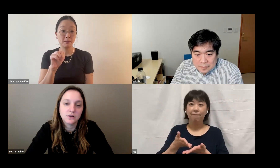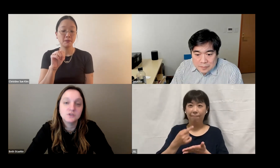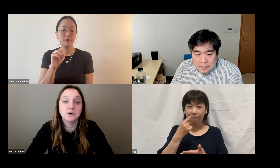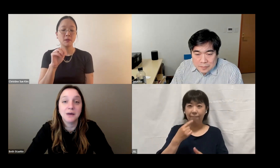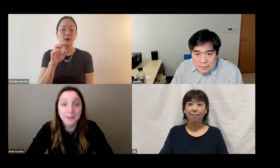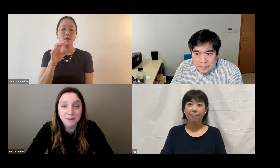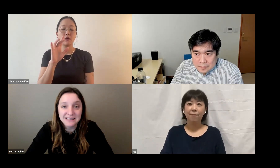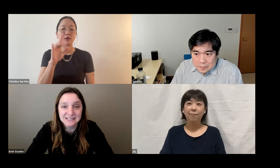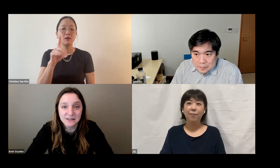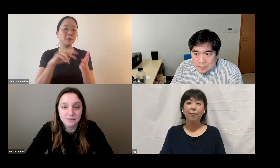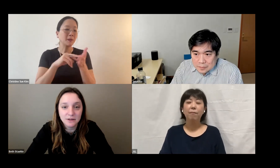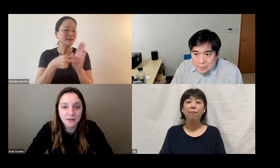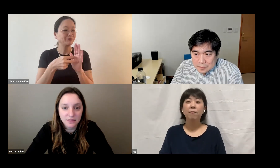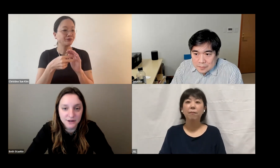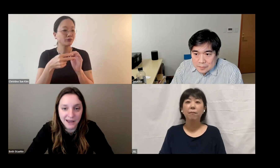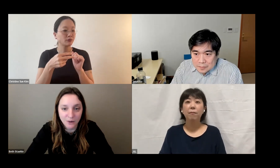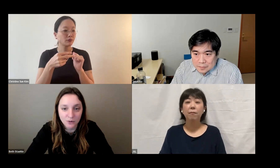So ableism, the noun,